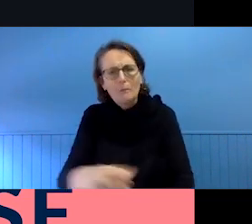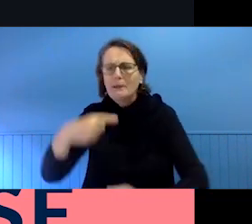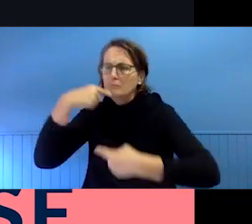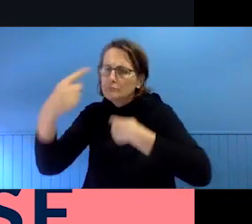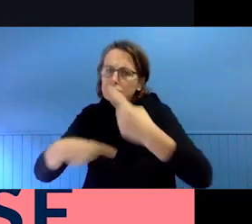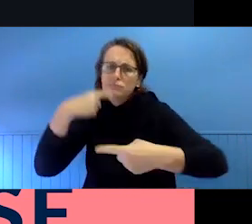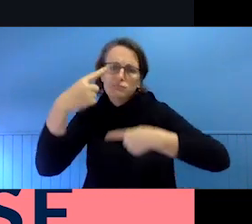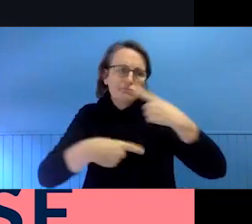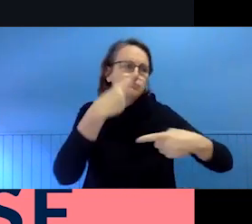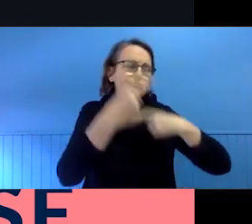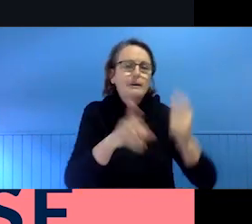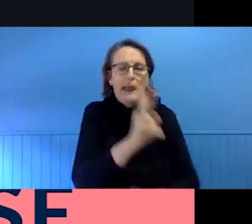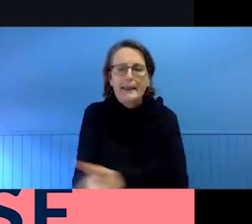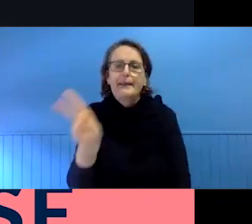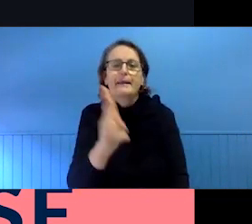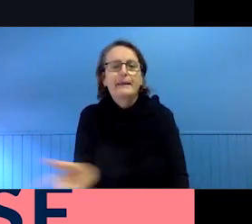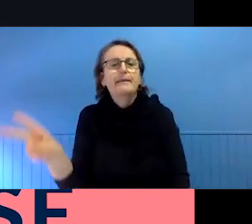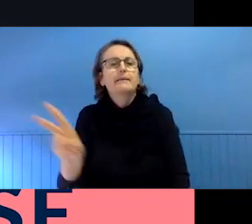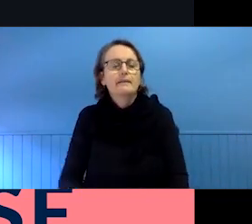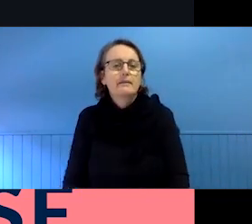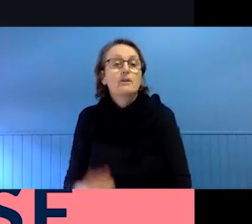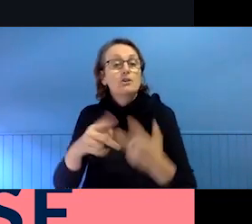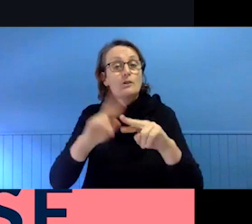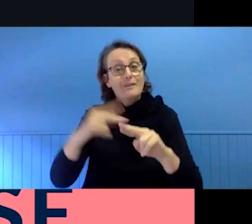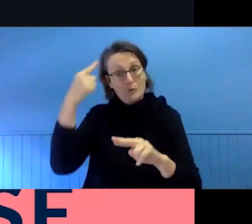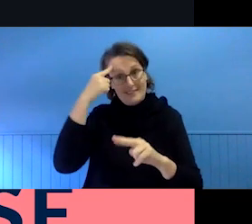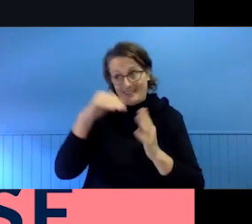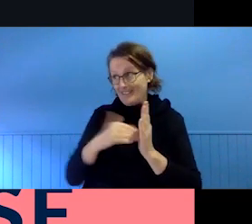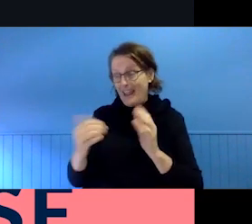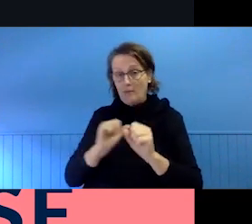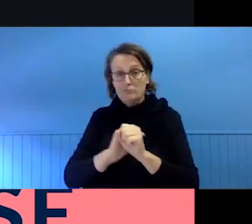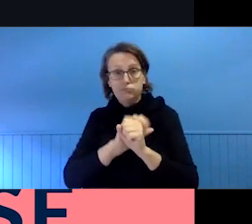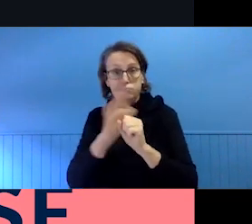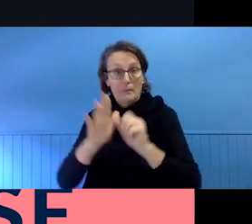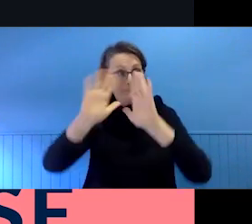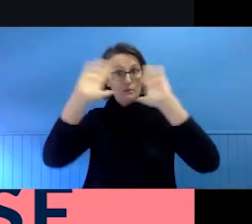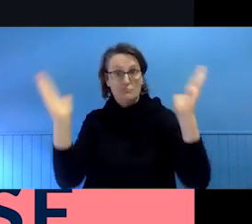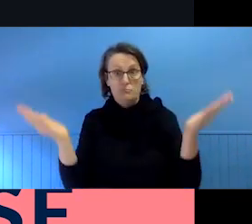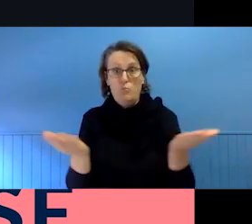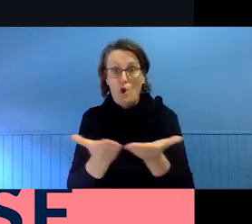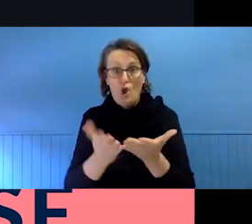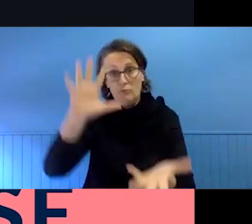So when we're looking at a scenario like the one we're in now, which is a global crisis, that is affecting everyone,